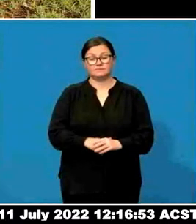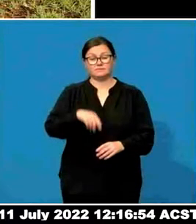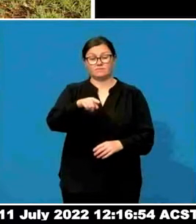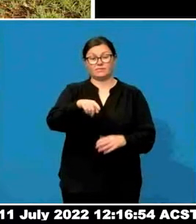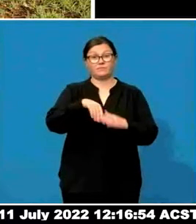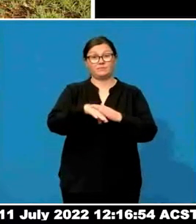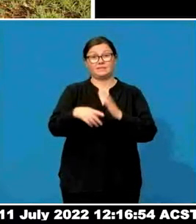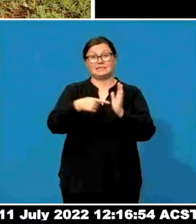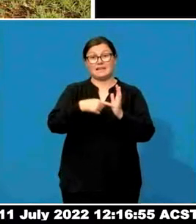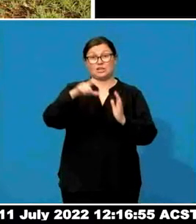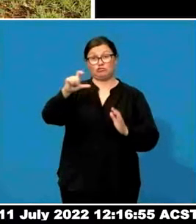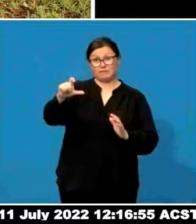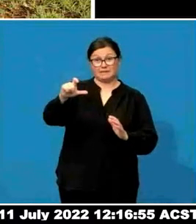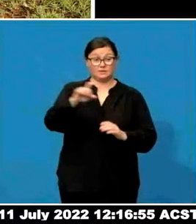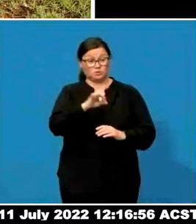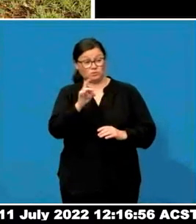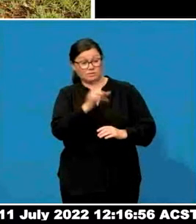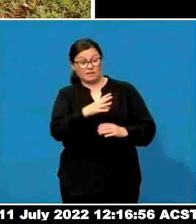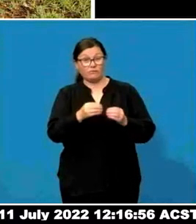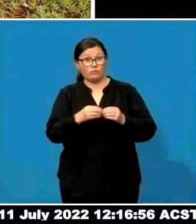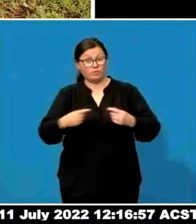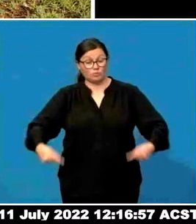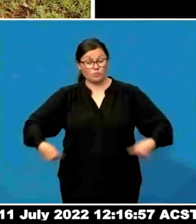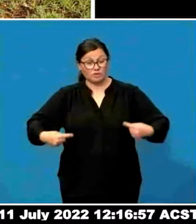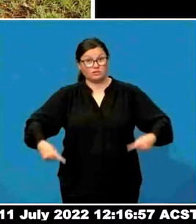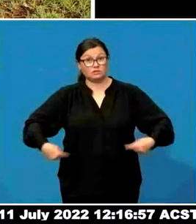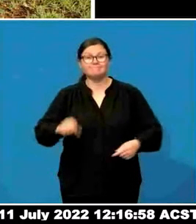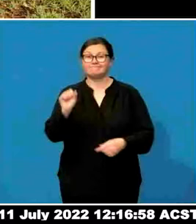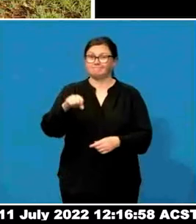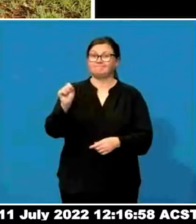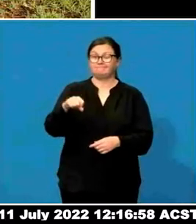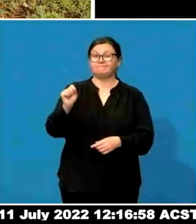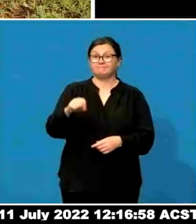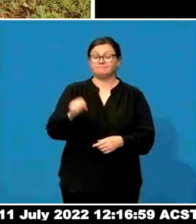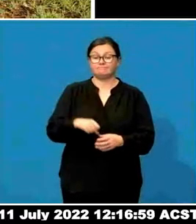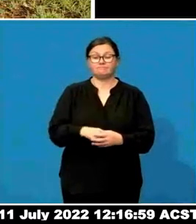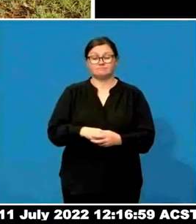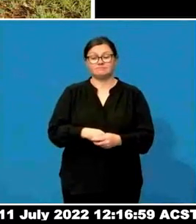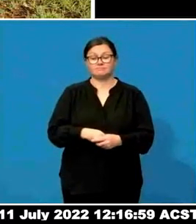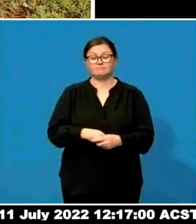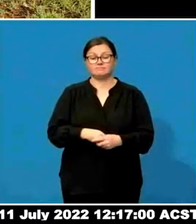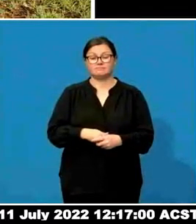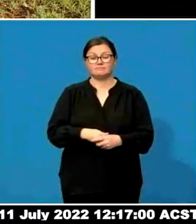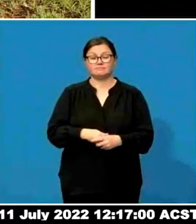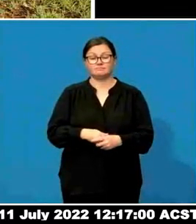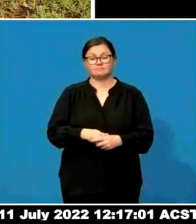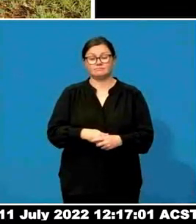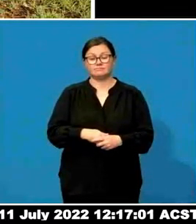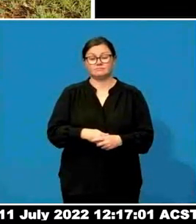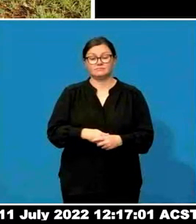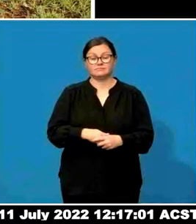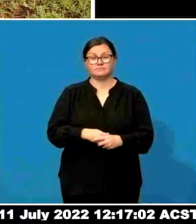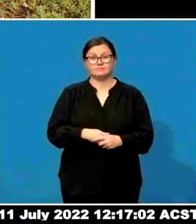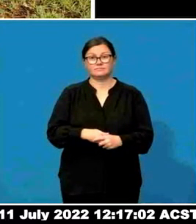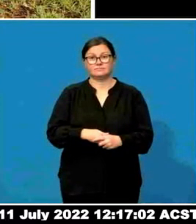Yes. And that's the - the profile of that photo, so the way you're sitting, it shows